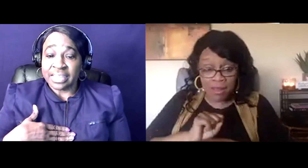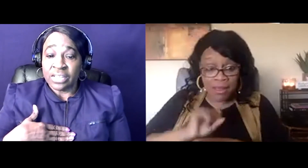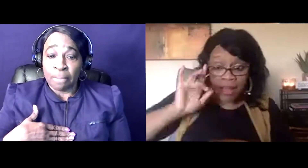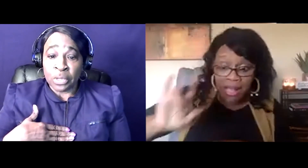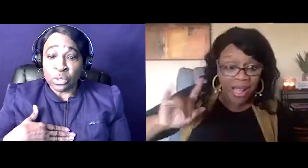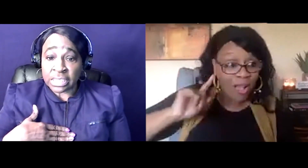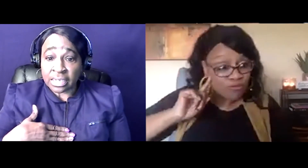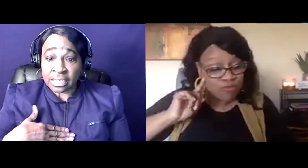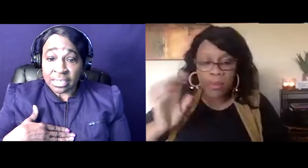Music